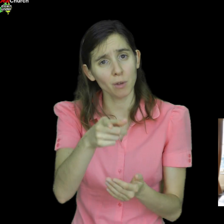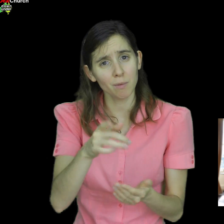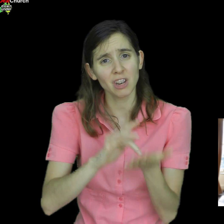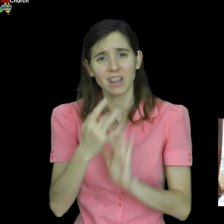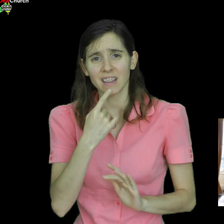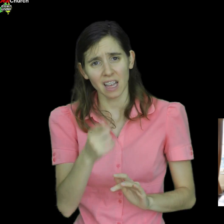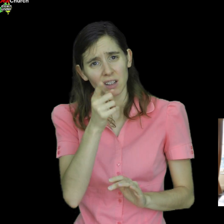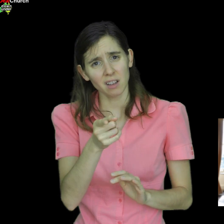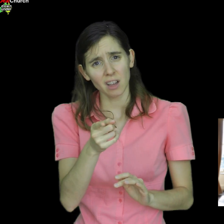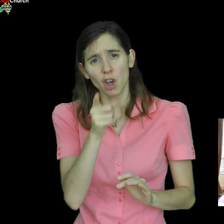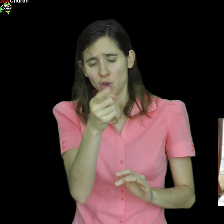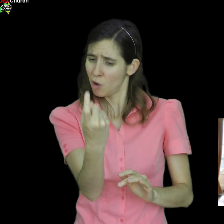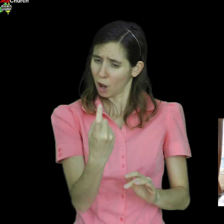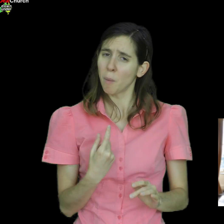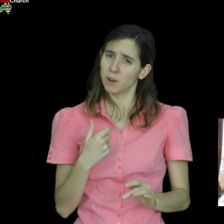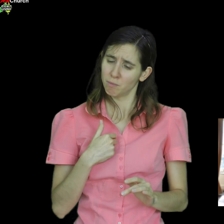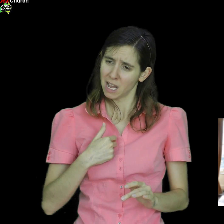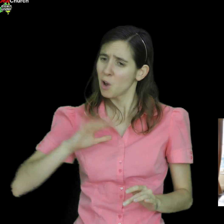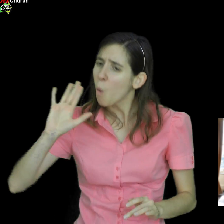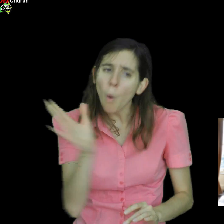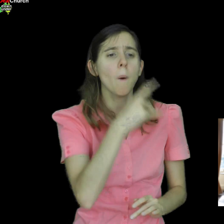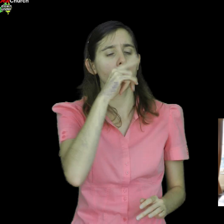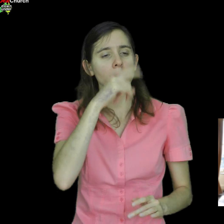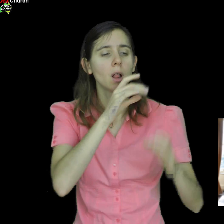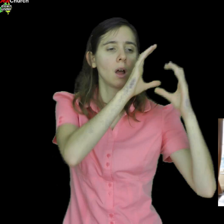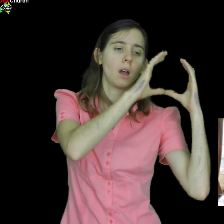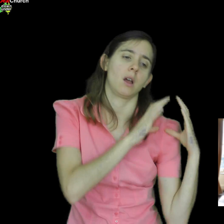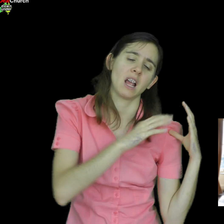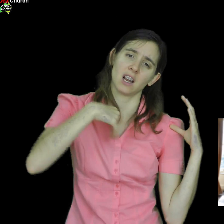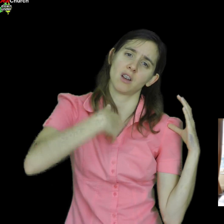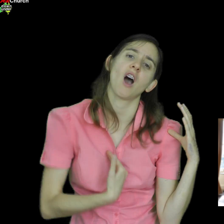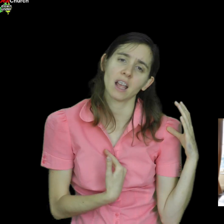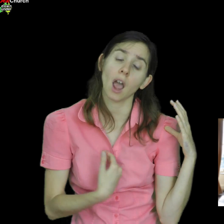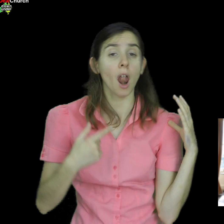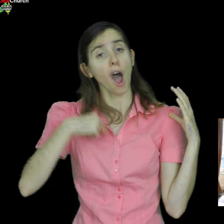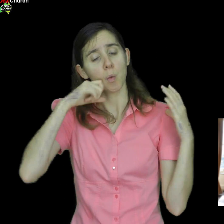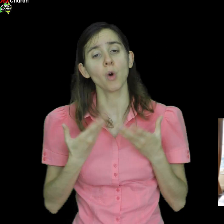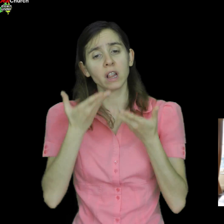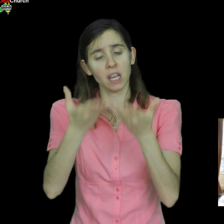"Come to me, all you who are weary and burdened, and I will give you rest."